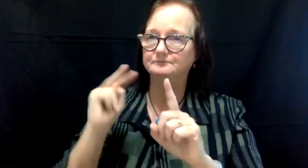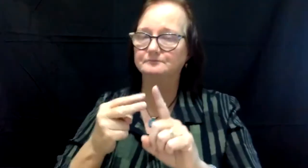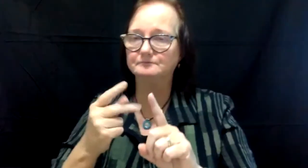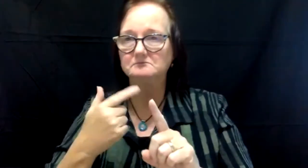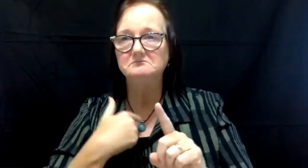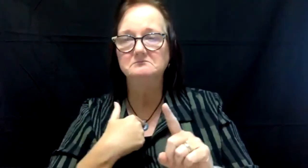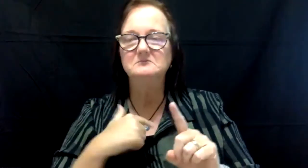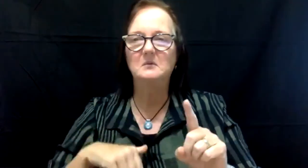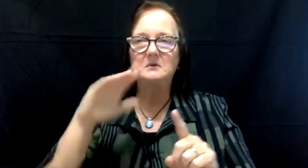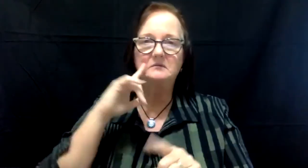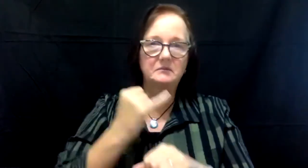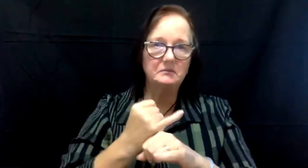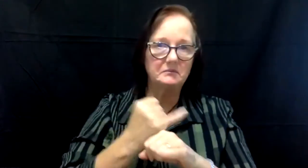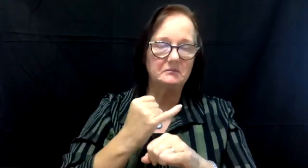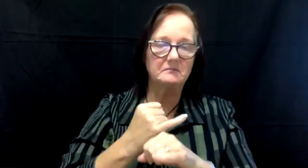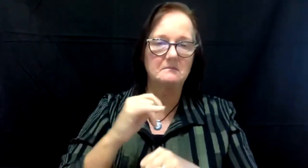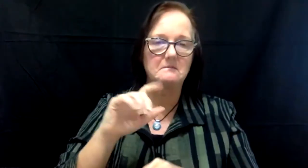My perspective... I've attended a Deaf school throughout my childhood